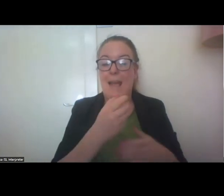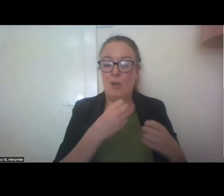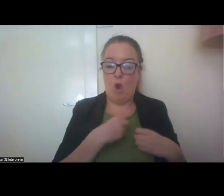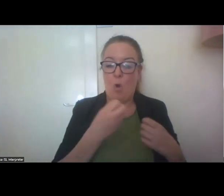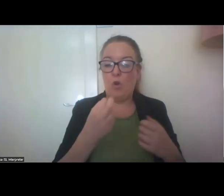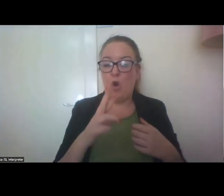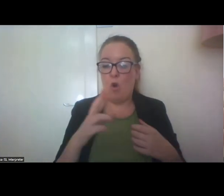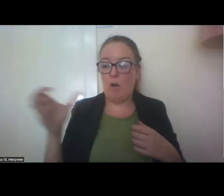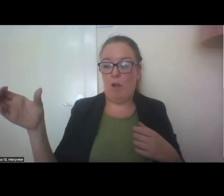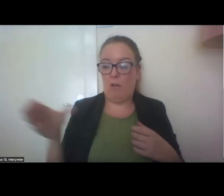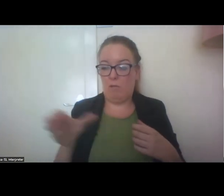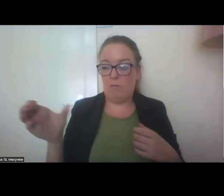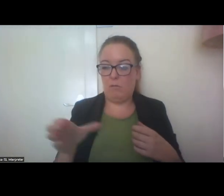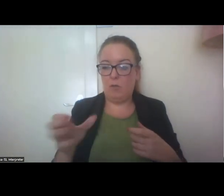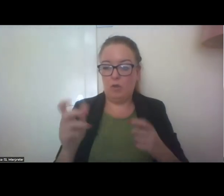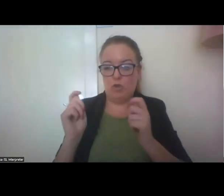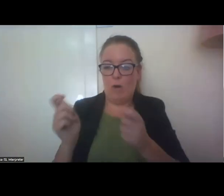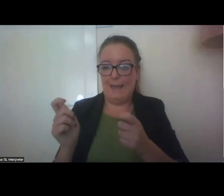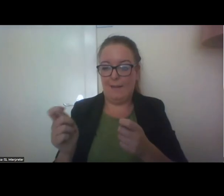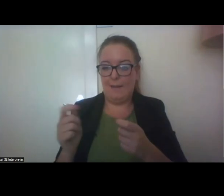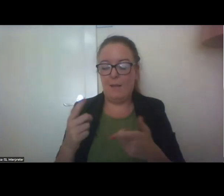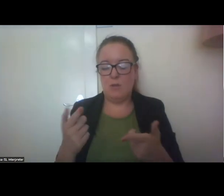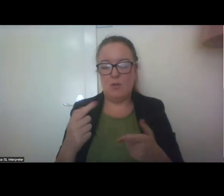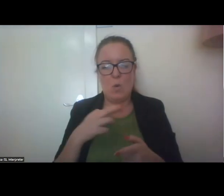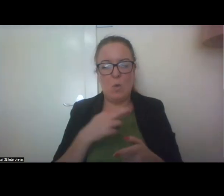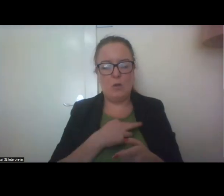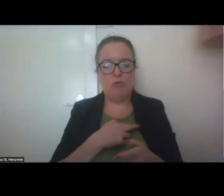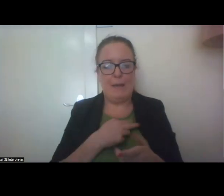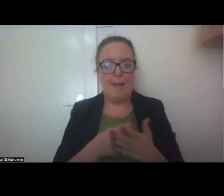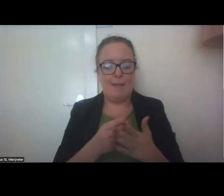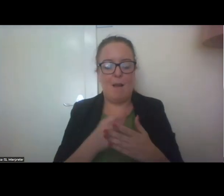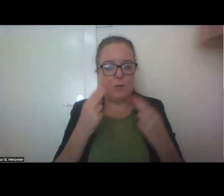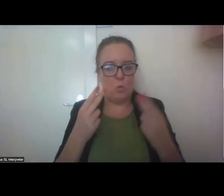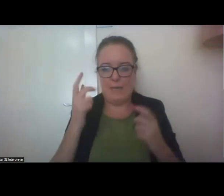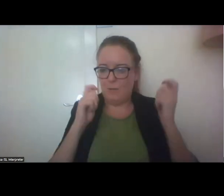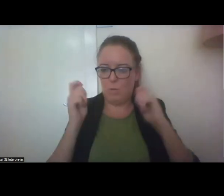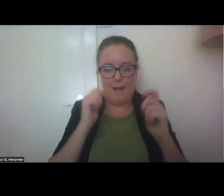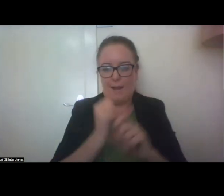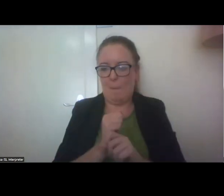So, that is a very real cost that needs to be thought about, too.